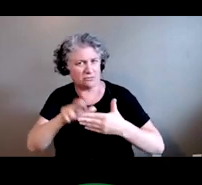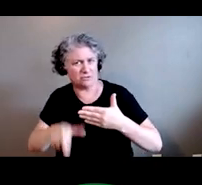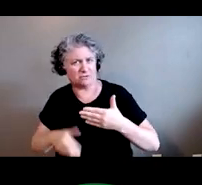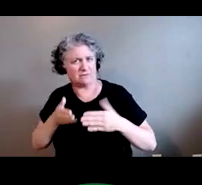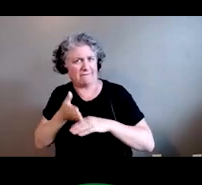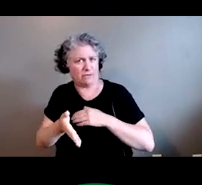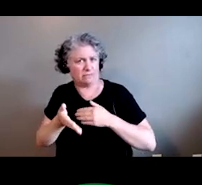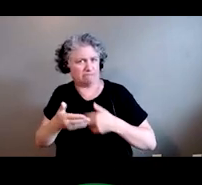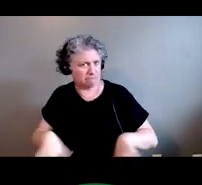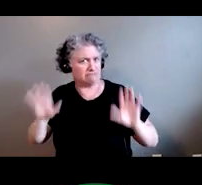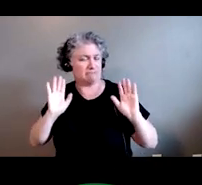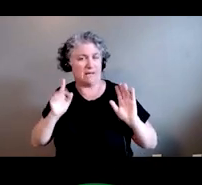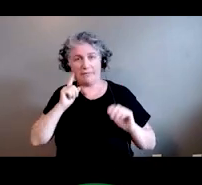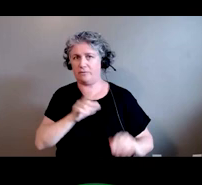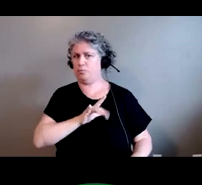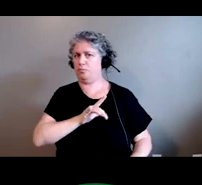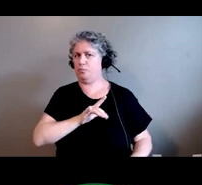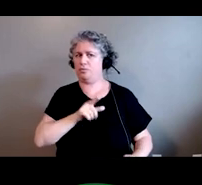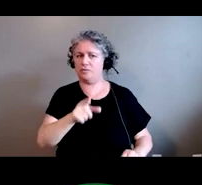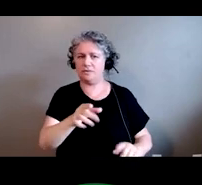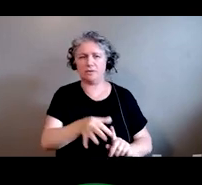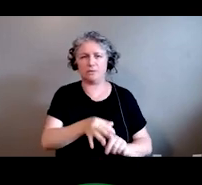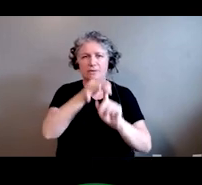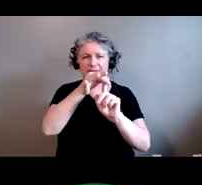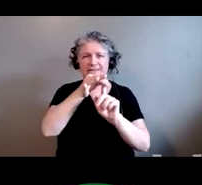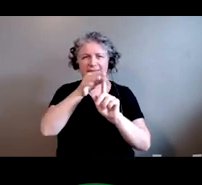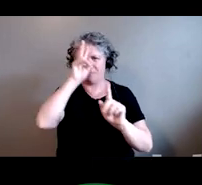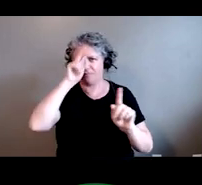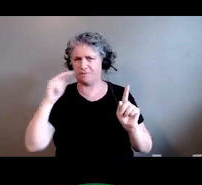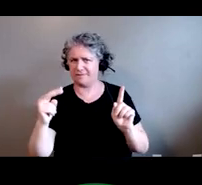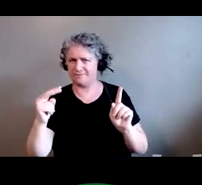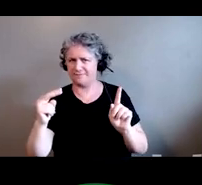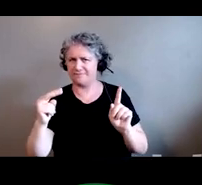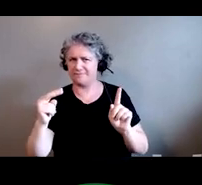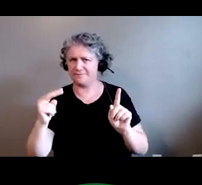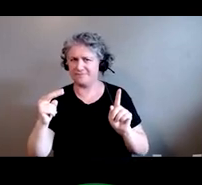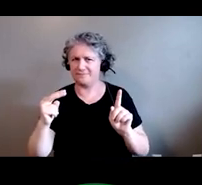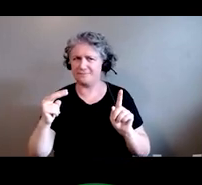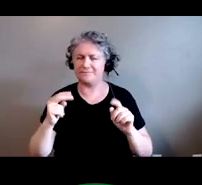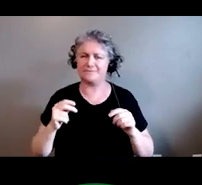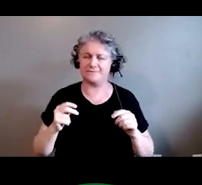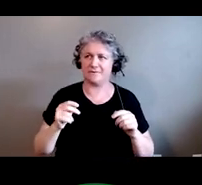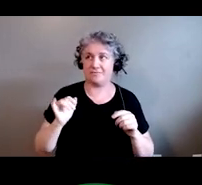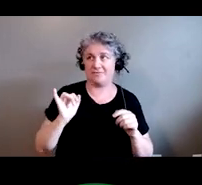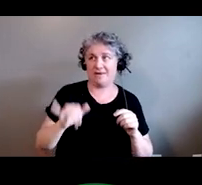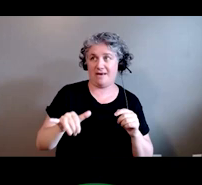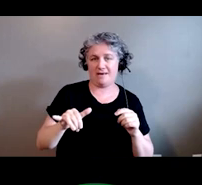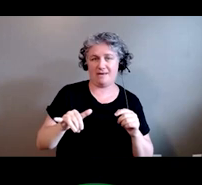Cause I think you guys will have a very bit of a unique perspective on, that sort of accessibility